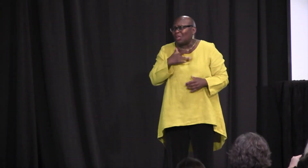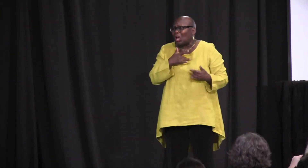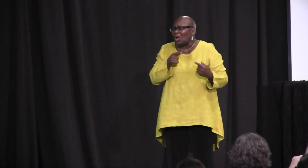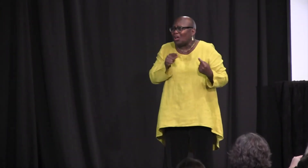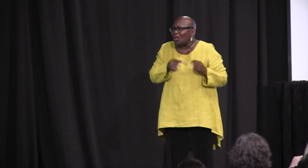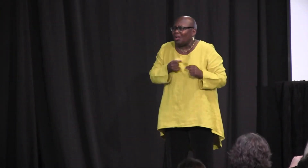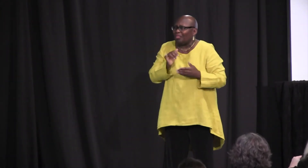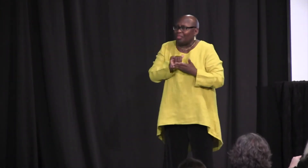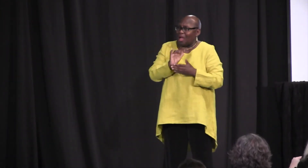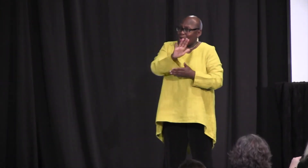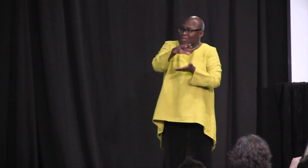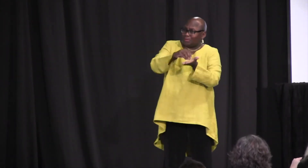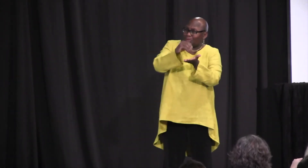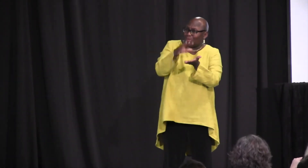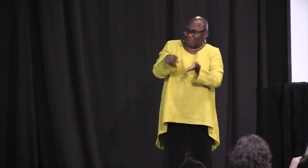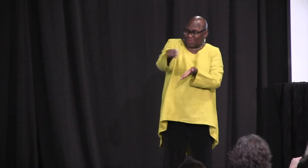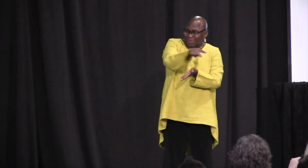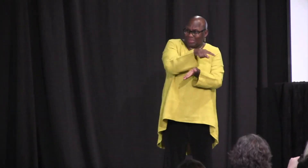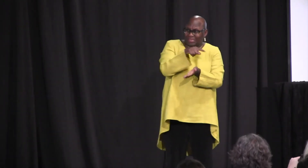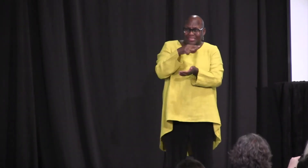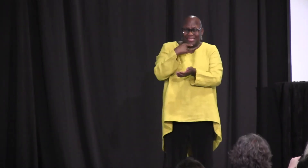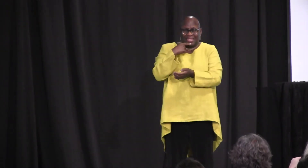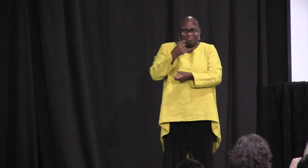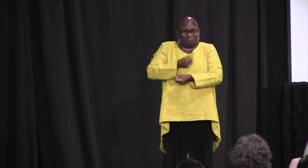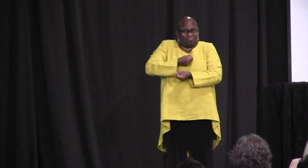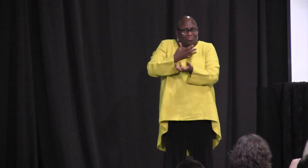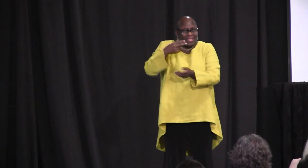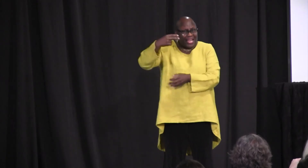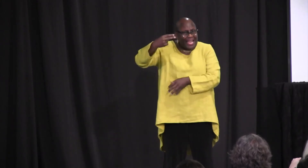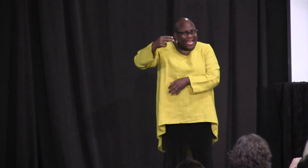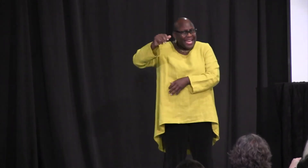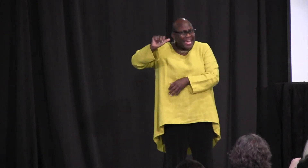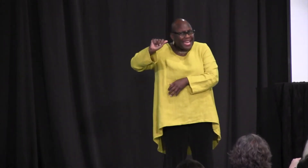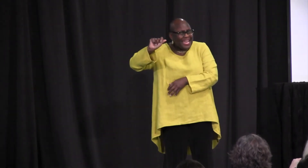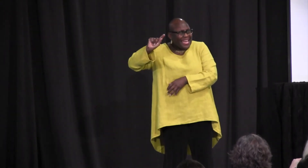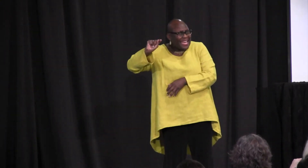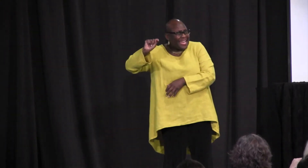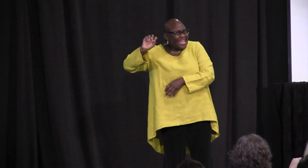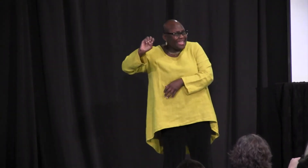He's published two books. He is just amazing okay I'm a mother bragging of course.